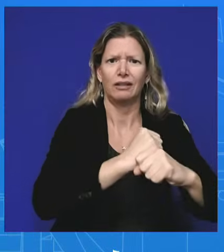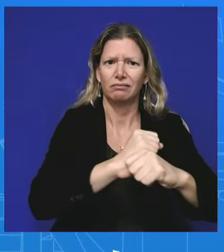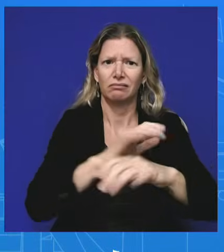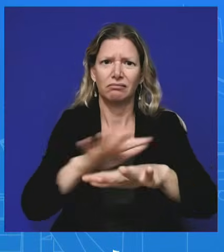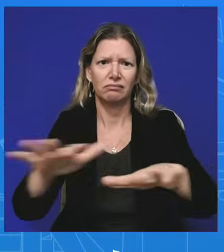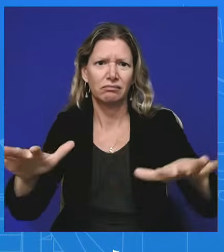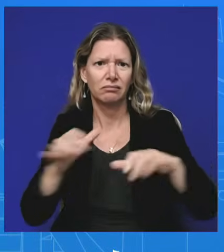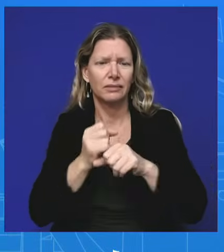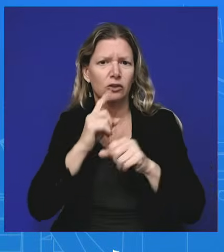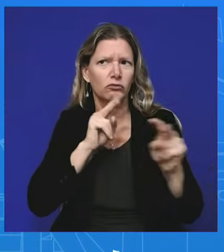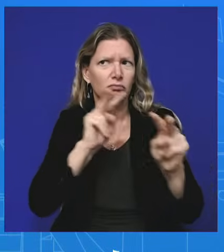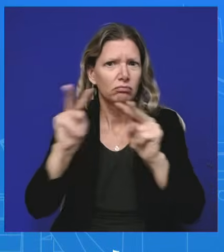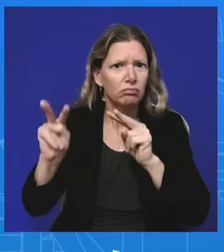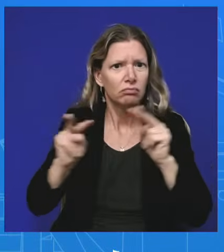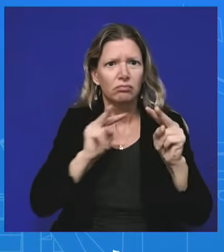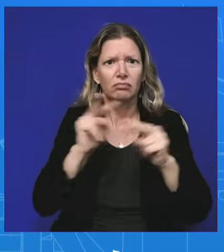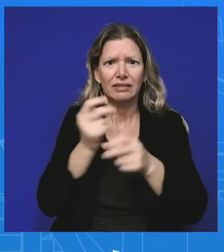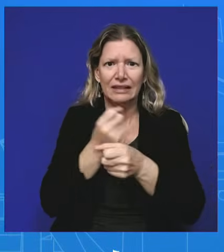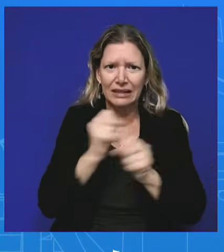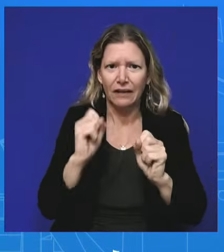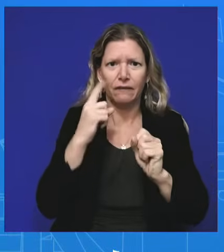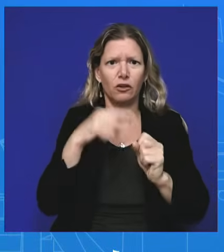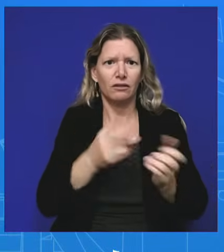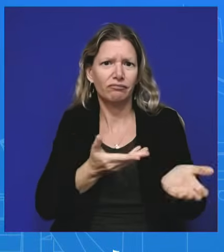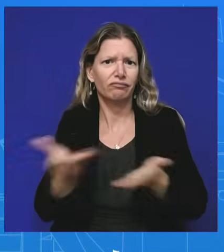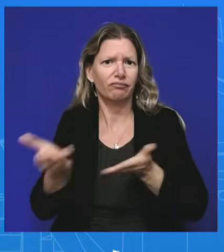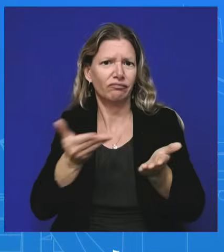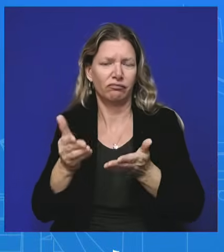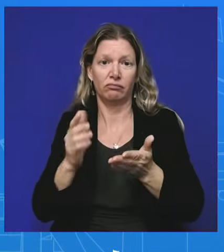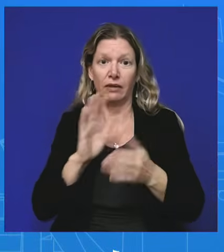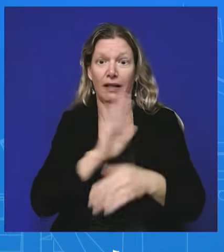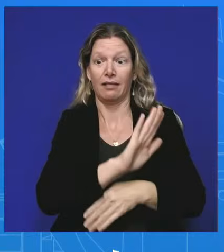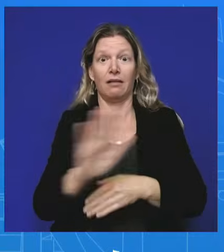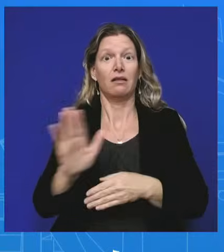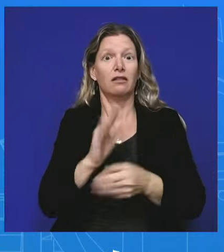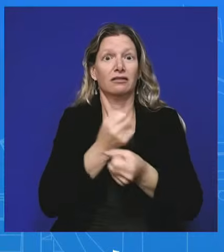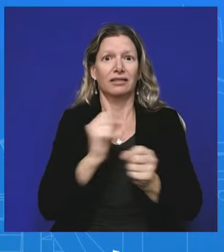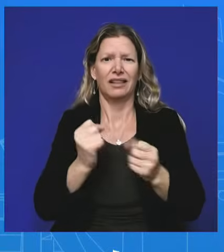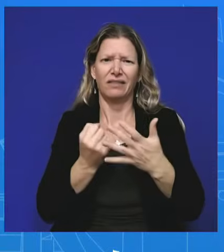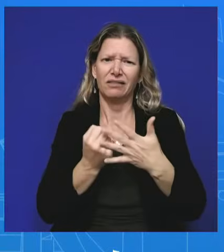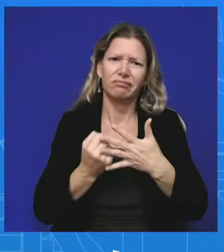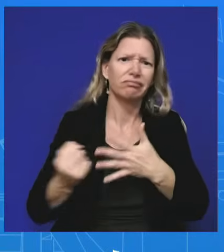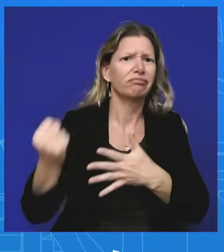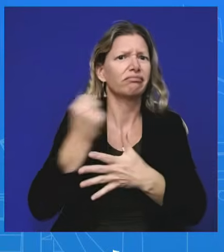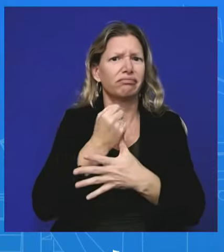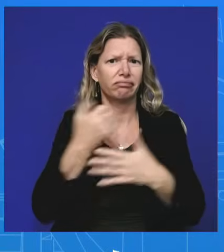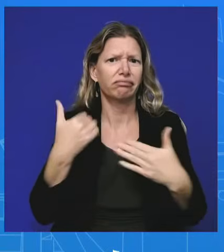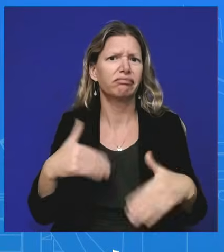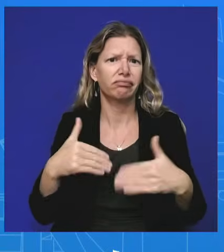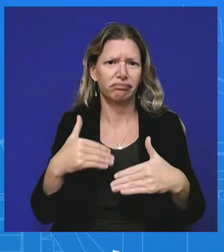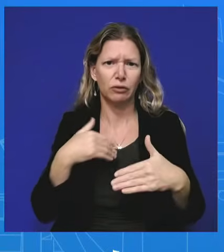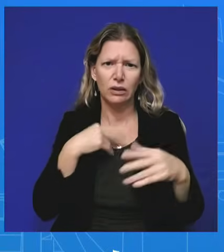on ensuring the safety of everybody involved in this effort. Now if I could, just quickly, shift to Ukraine. We're closely monitoring Russia's offensive